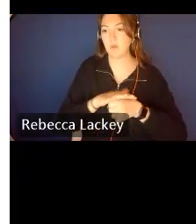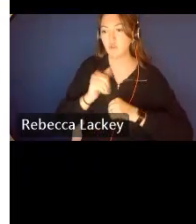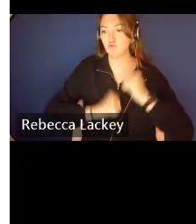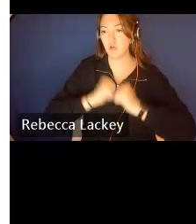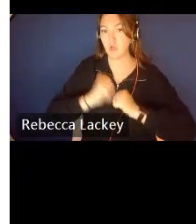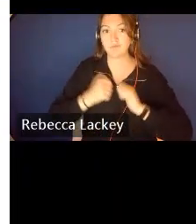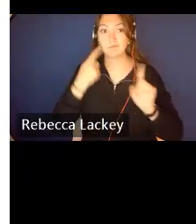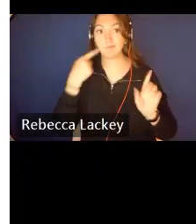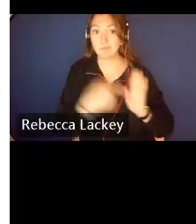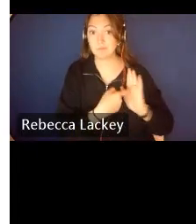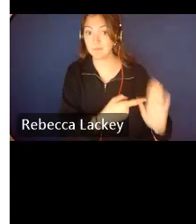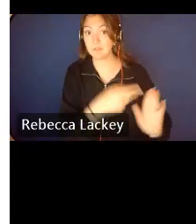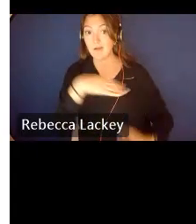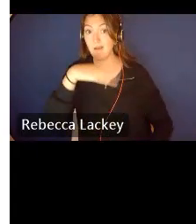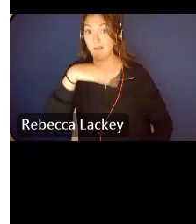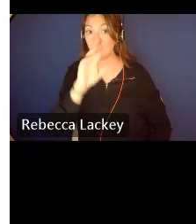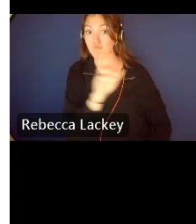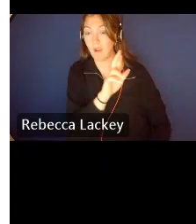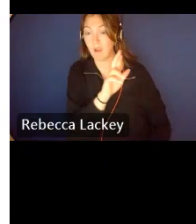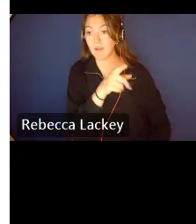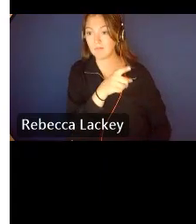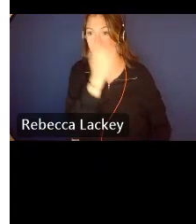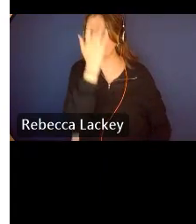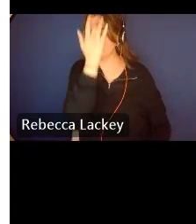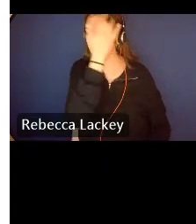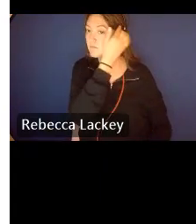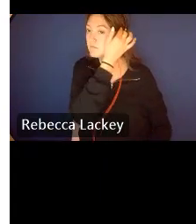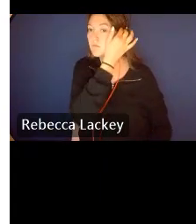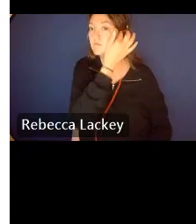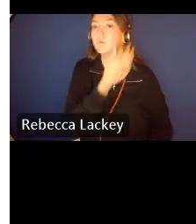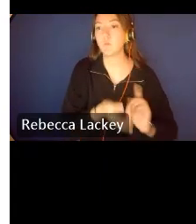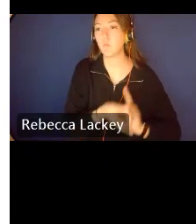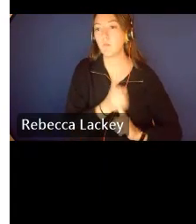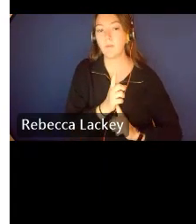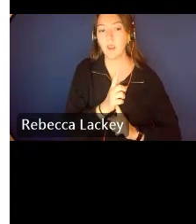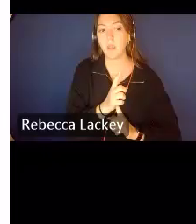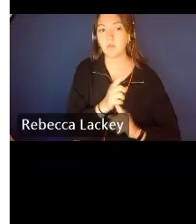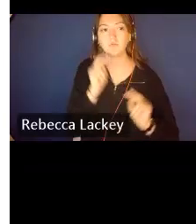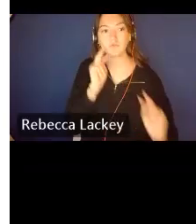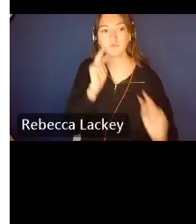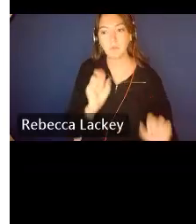shown here in the upper right figure. We'll give you a few moments to view this slide.